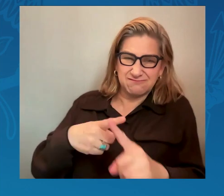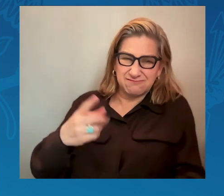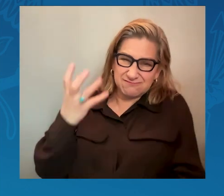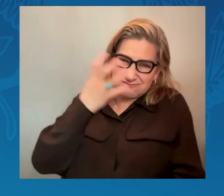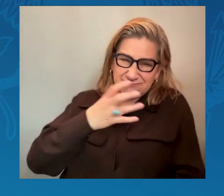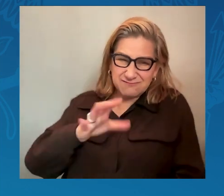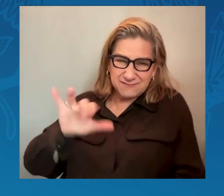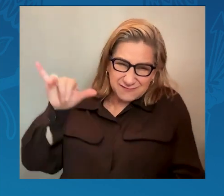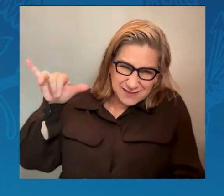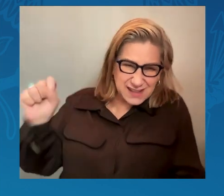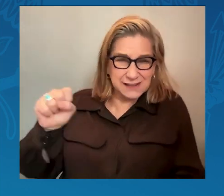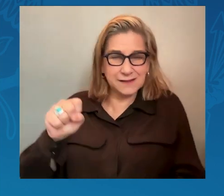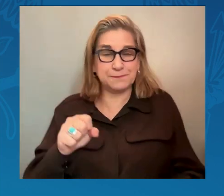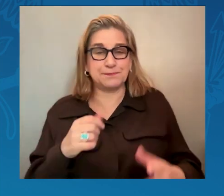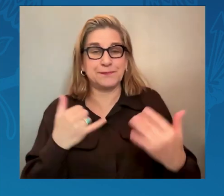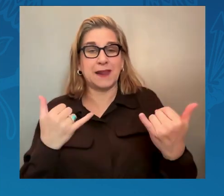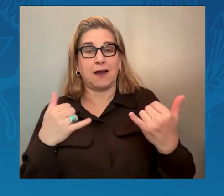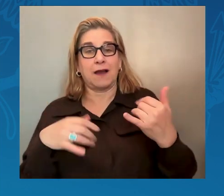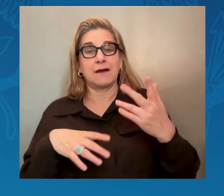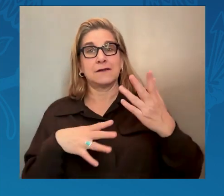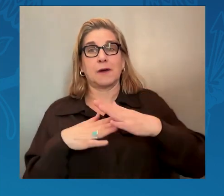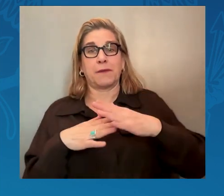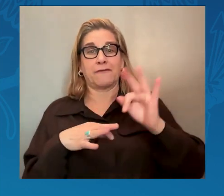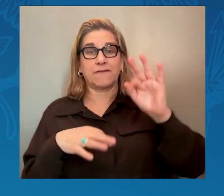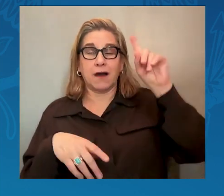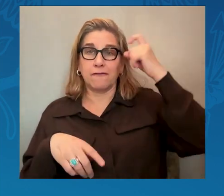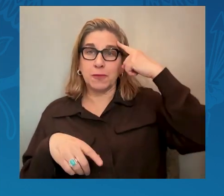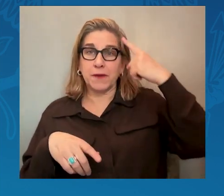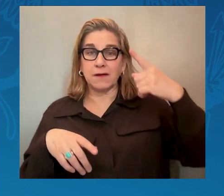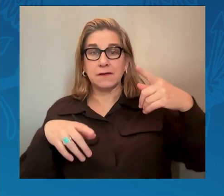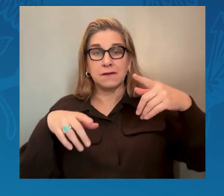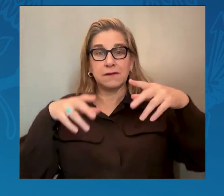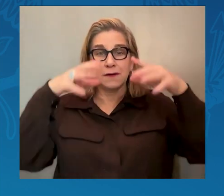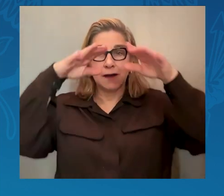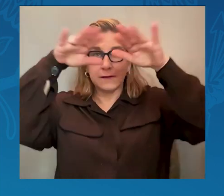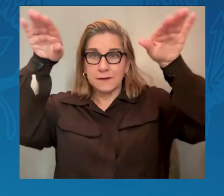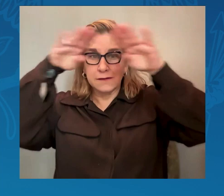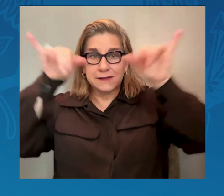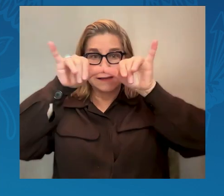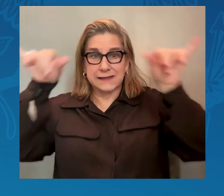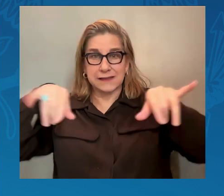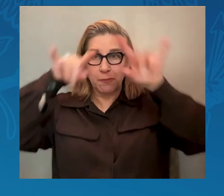we all recognize that we have the capacity to do much better